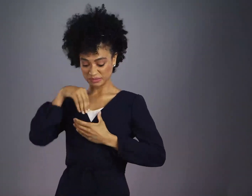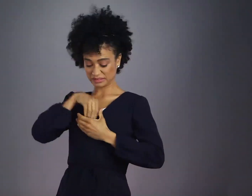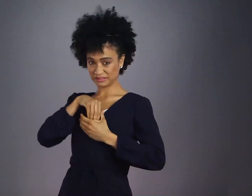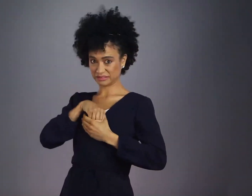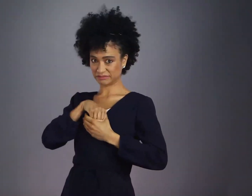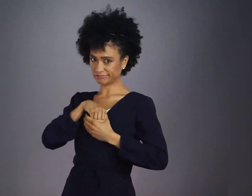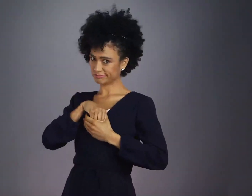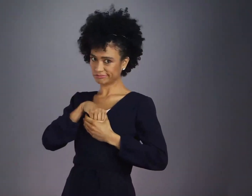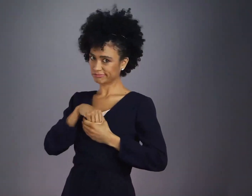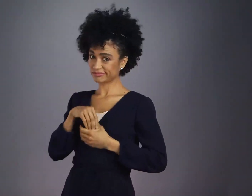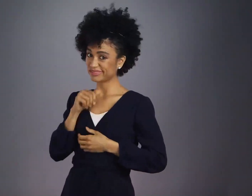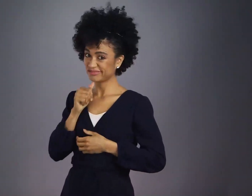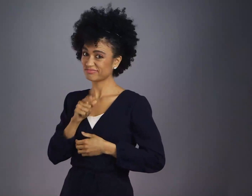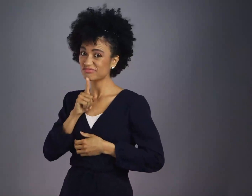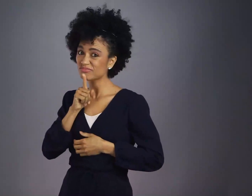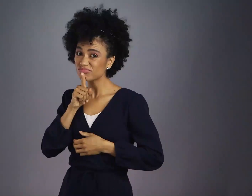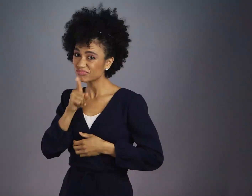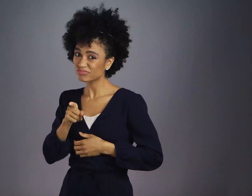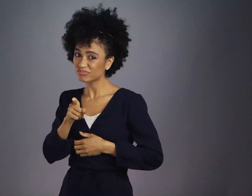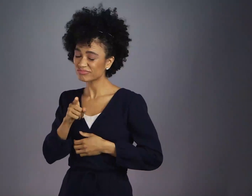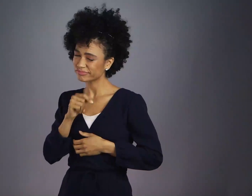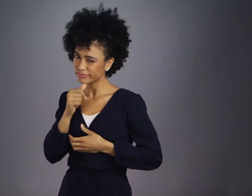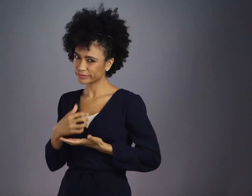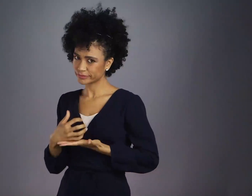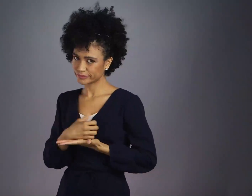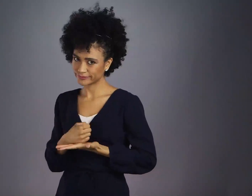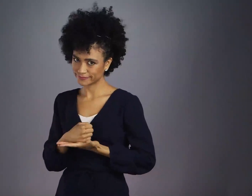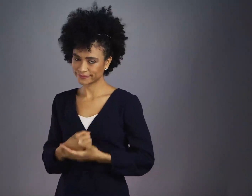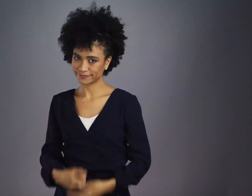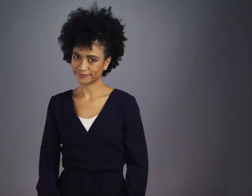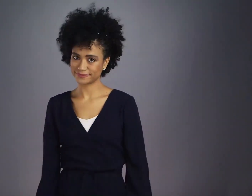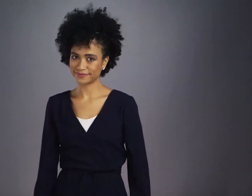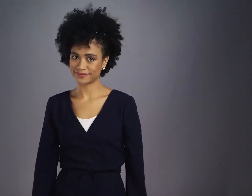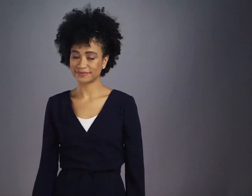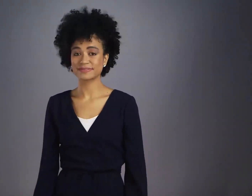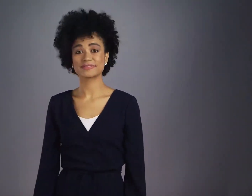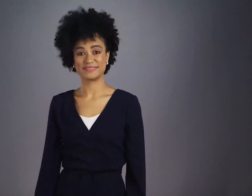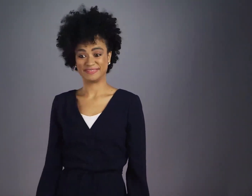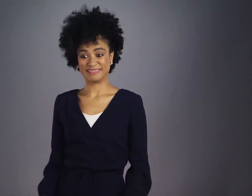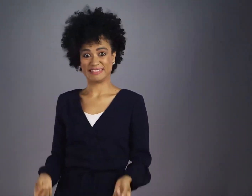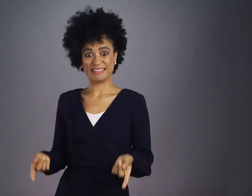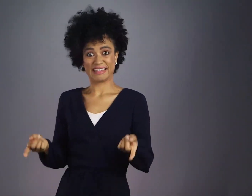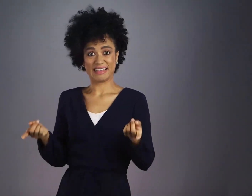He wants to enjoy a certain reputation, but knows in his heart he doesn’t deserve it.